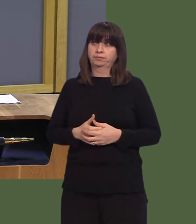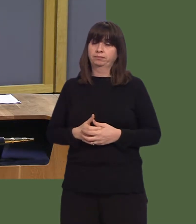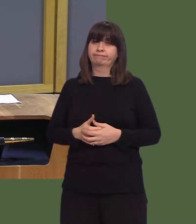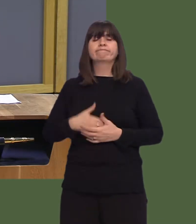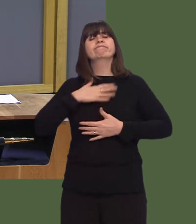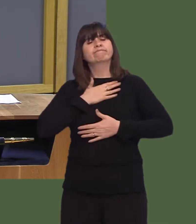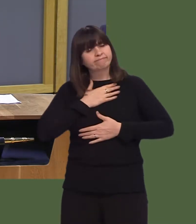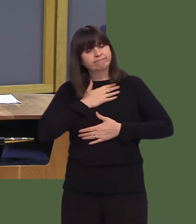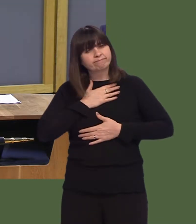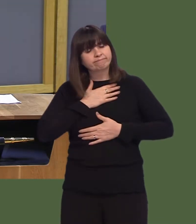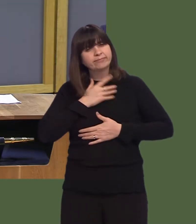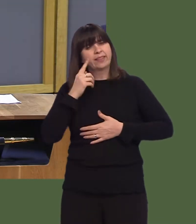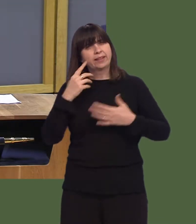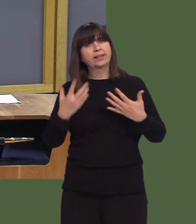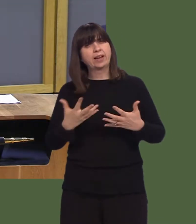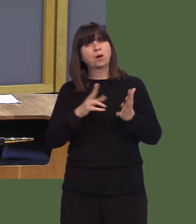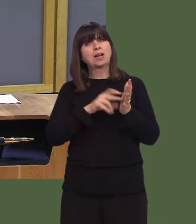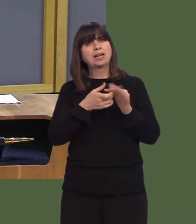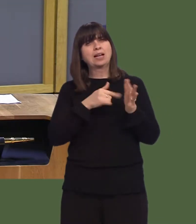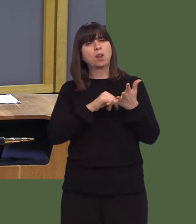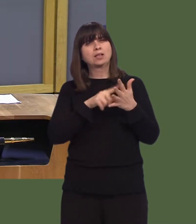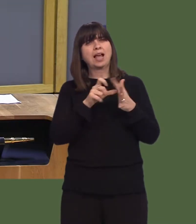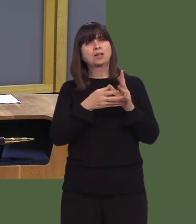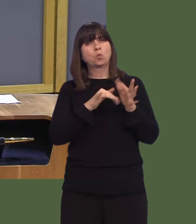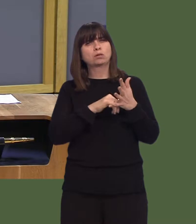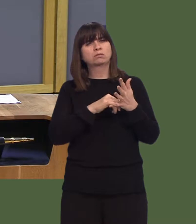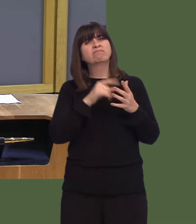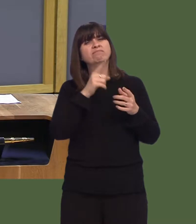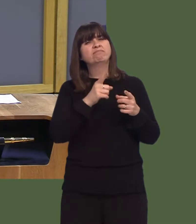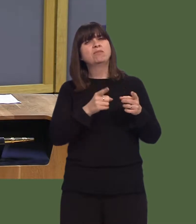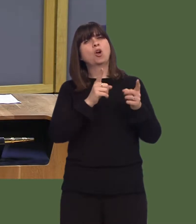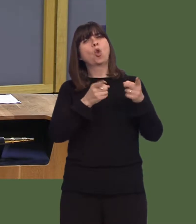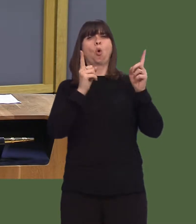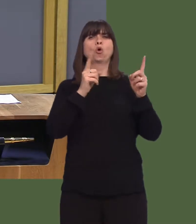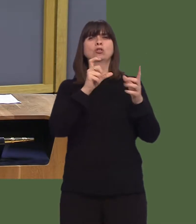the former Secretary of State for Wales, Nicholas Edwards, Lord Crickhowell, a man whose vision